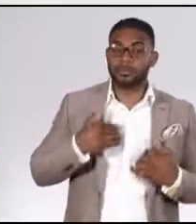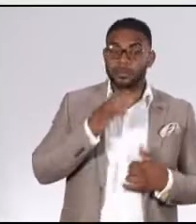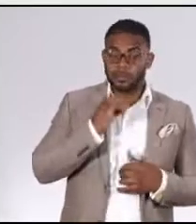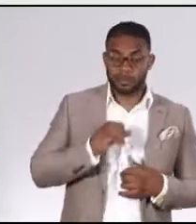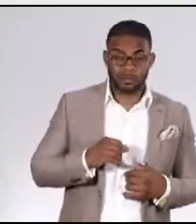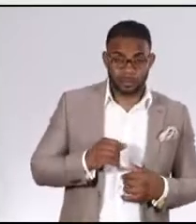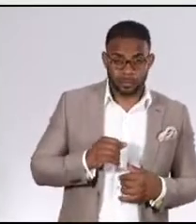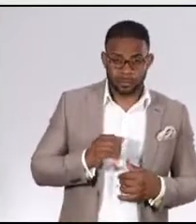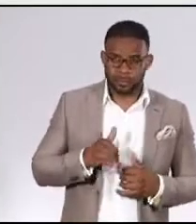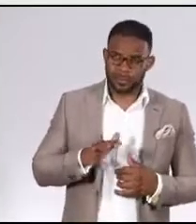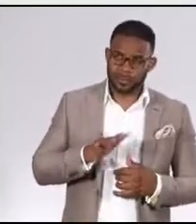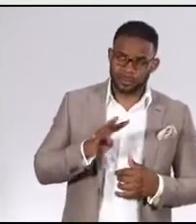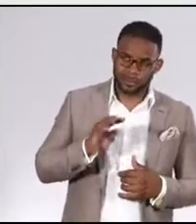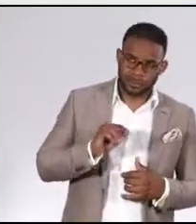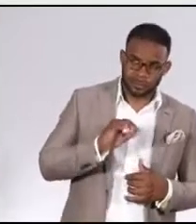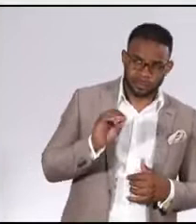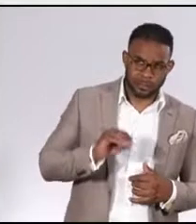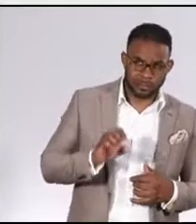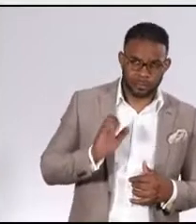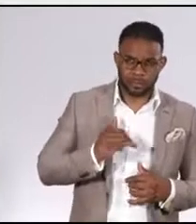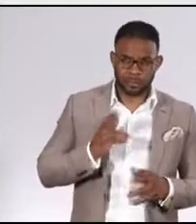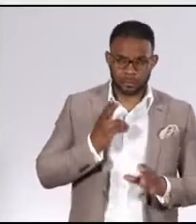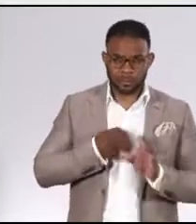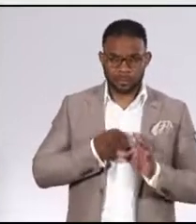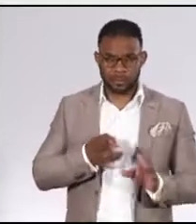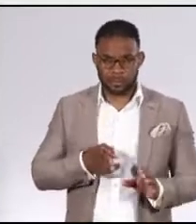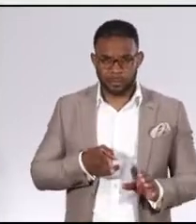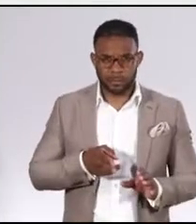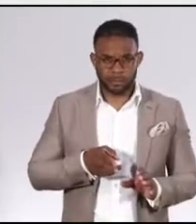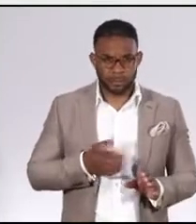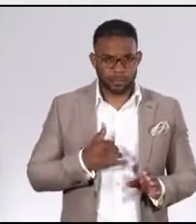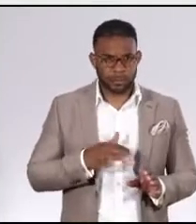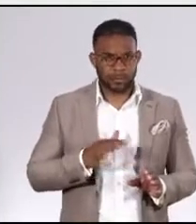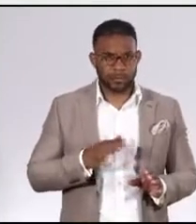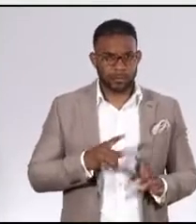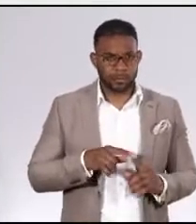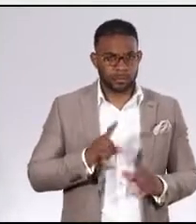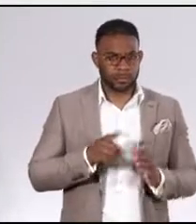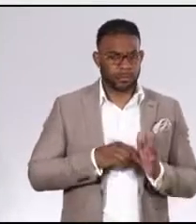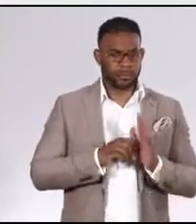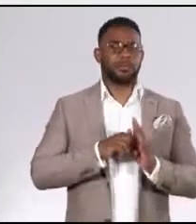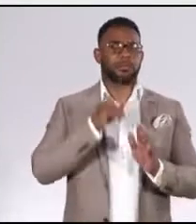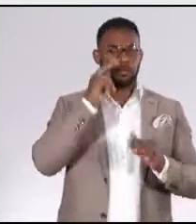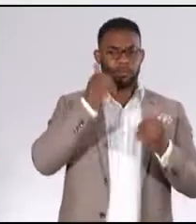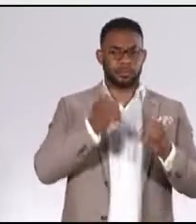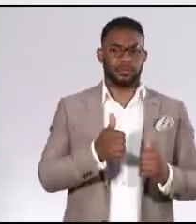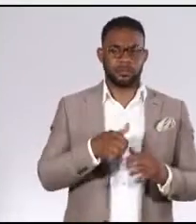with about 40% of our participants, having had their first symptoms, of hearing loss in childhood.